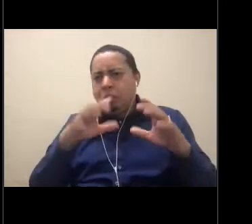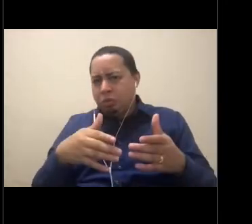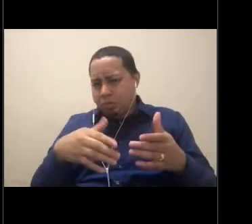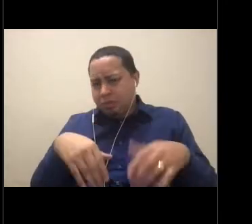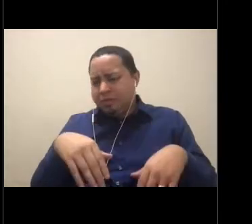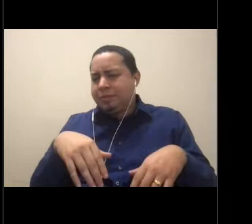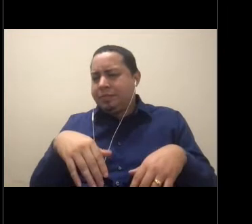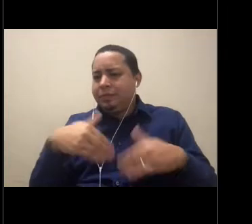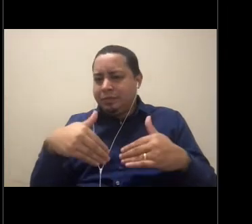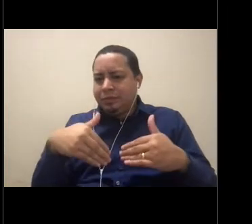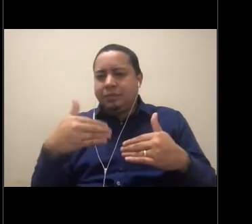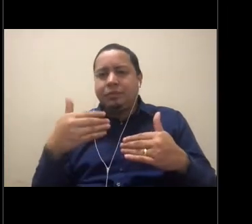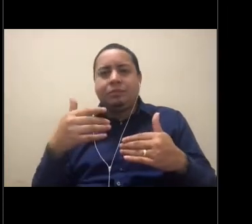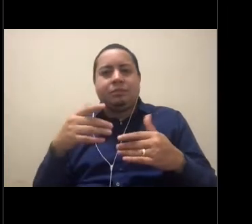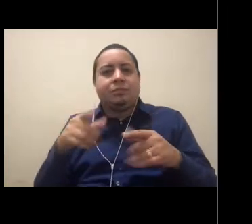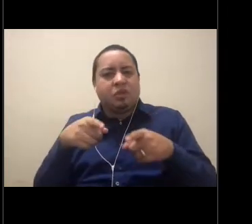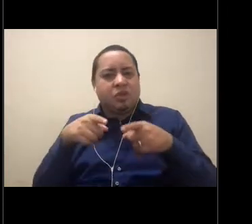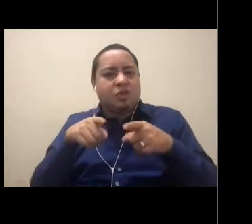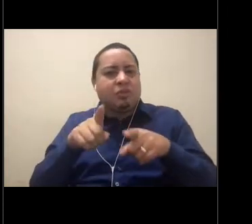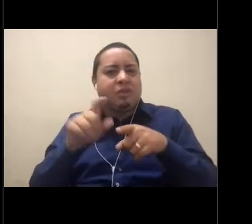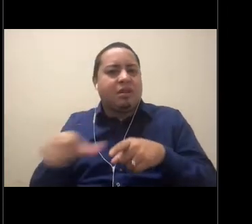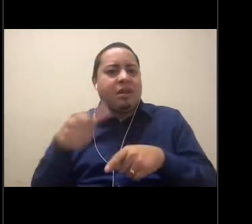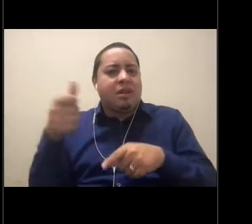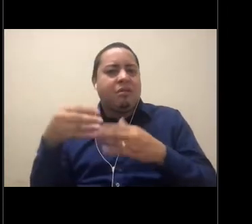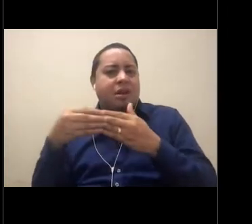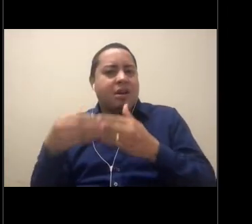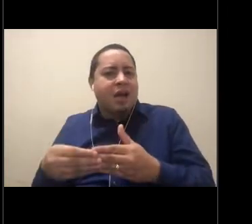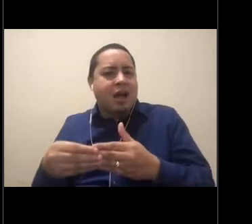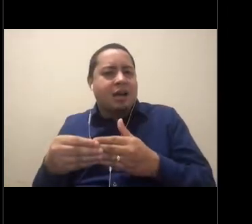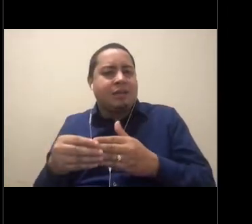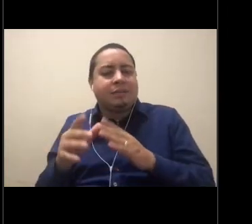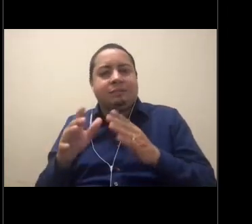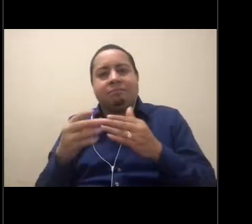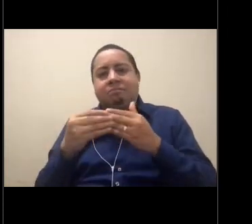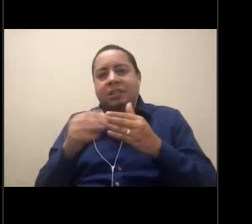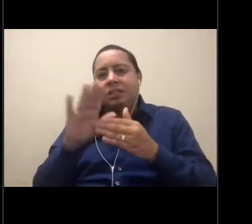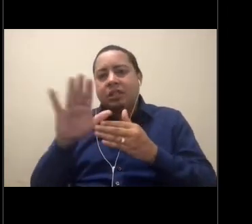as they ask their questions. So we'll see as we go through, but yep, great group.